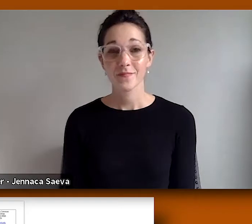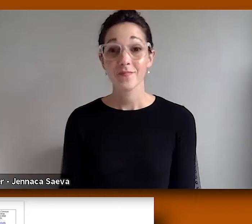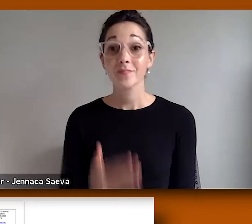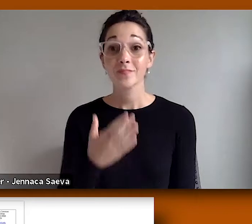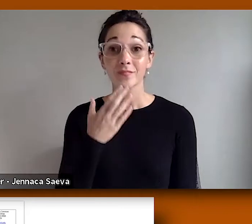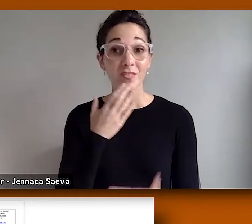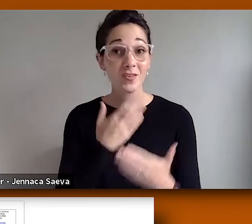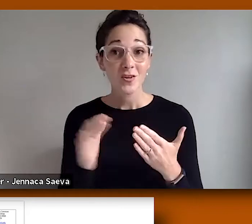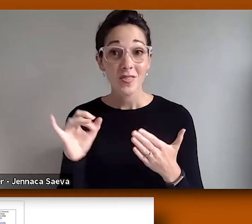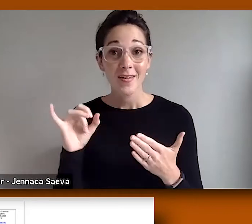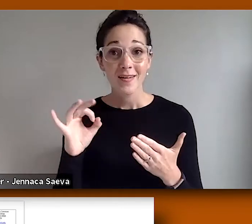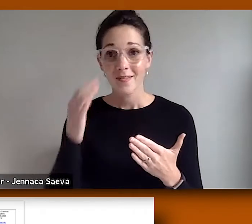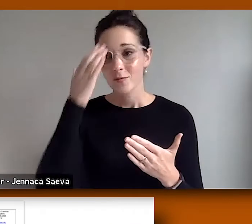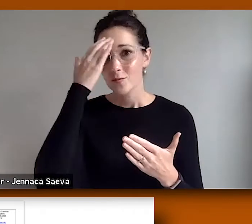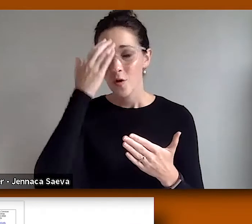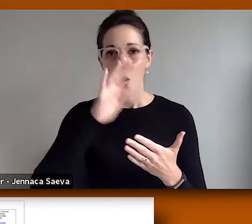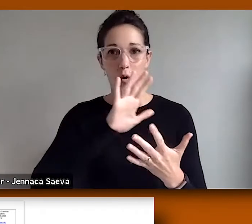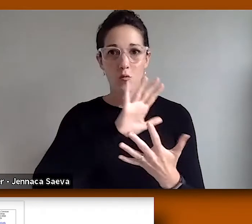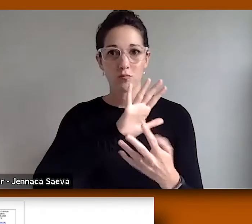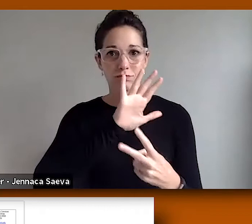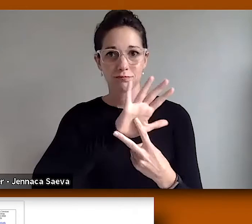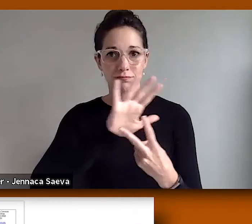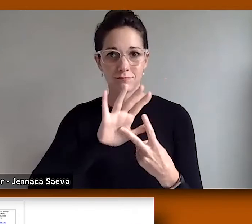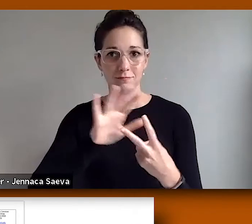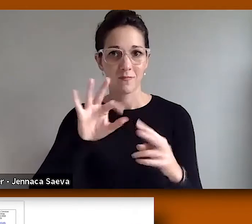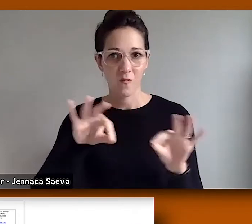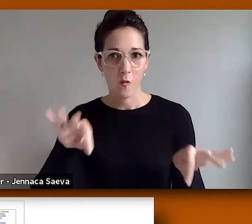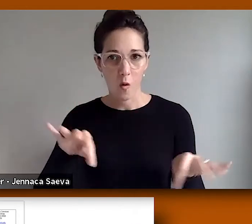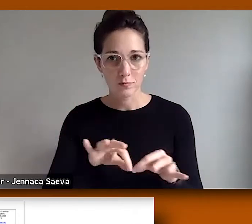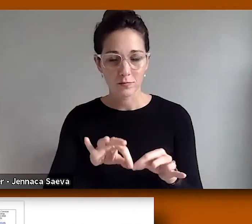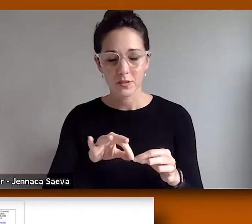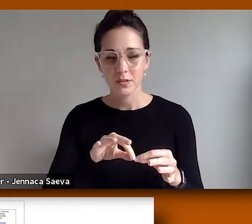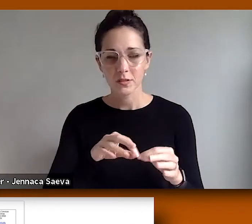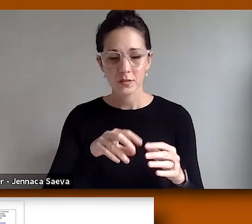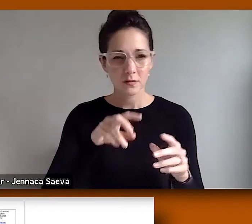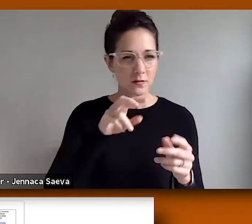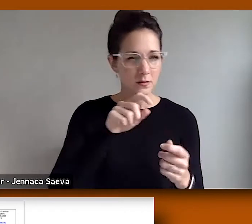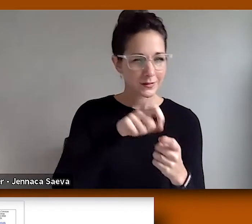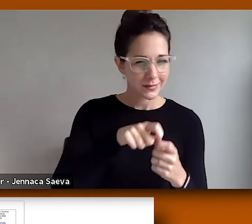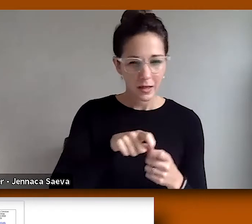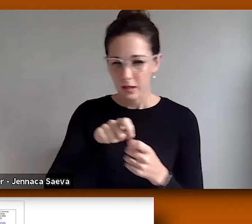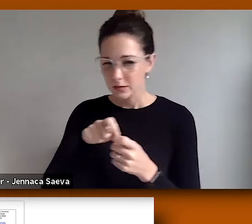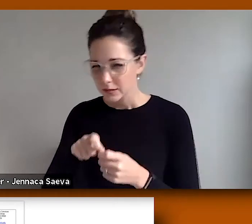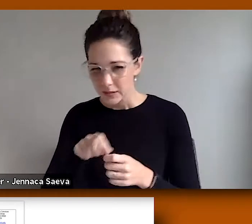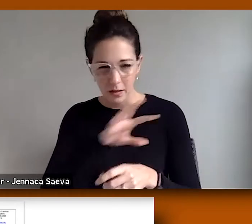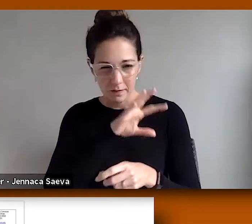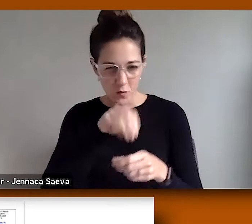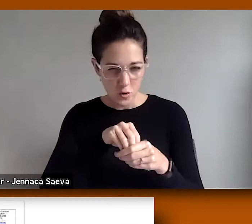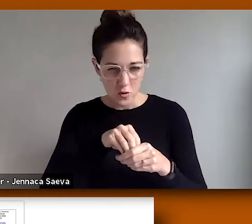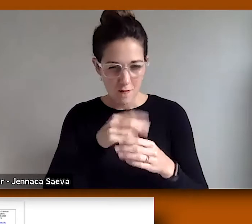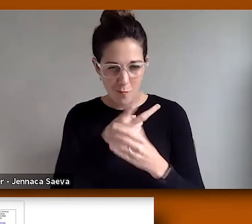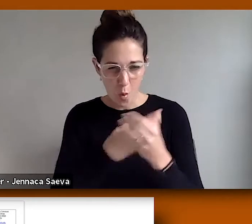you're familiar with it and what are the details that go into this form.